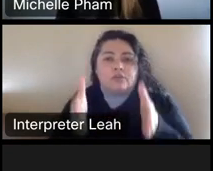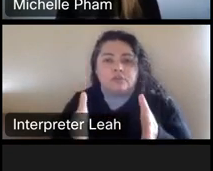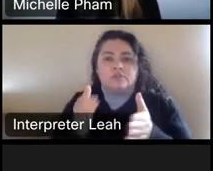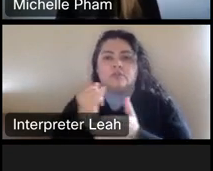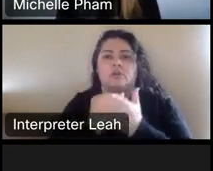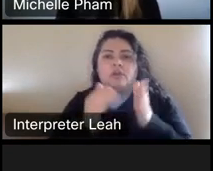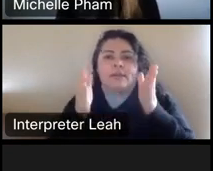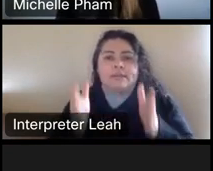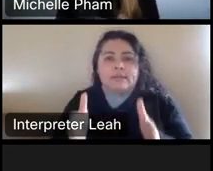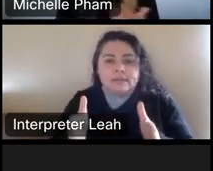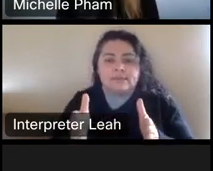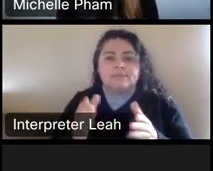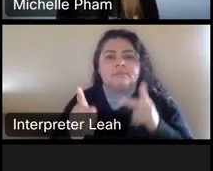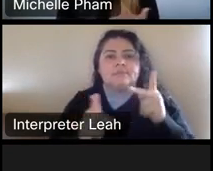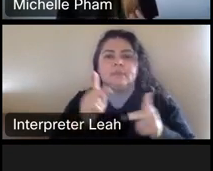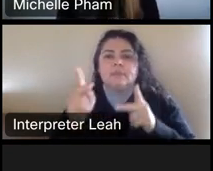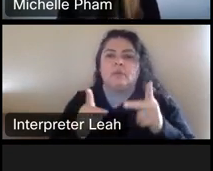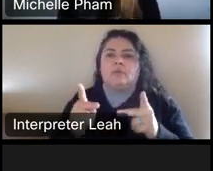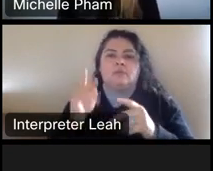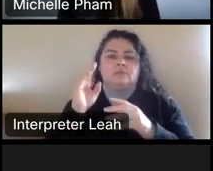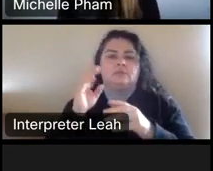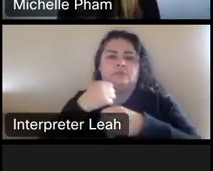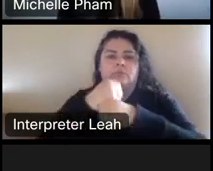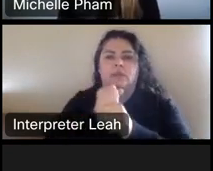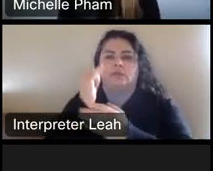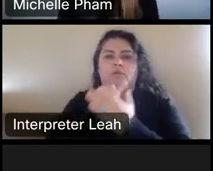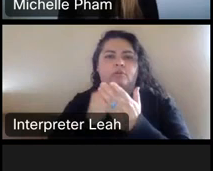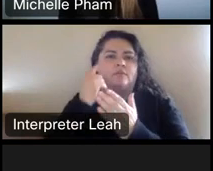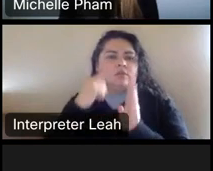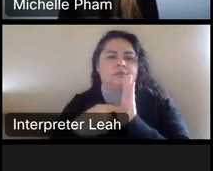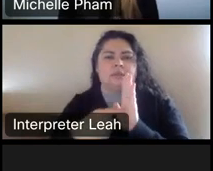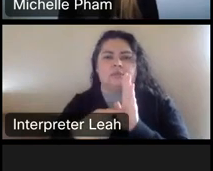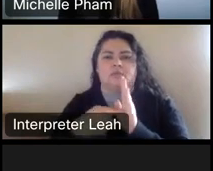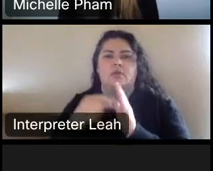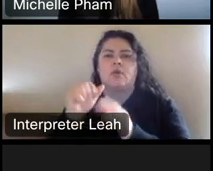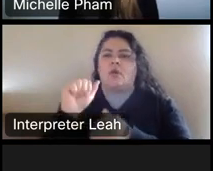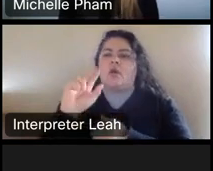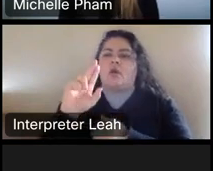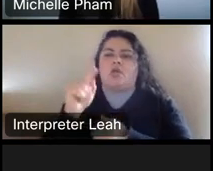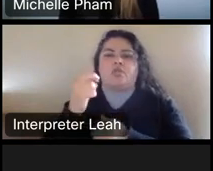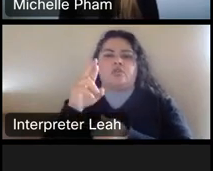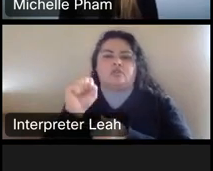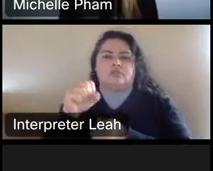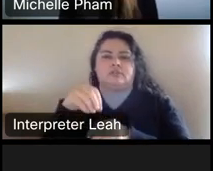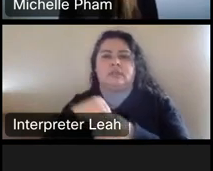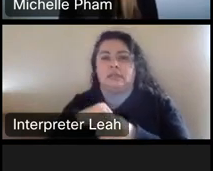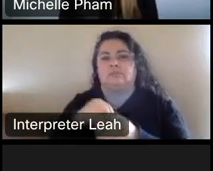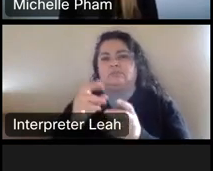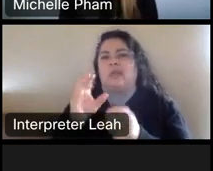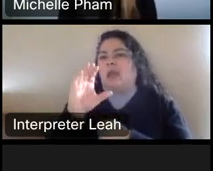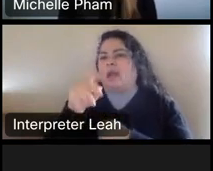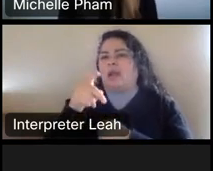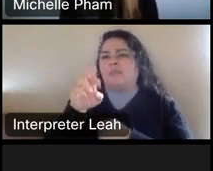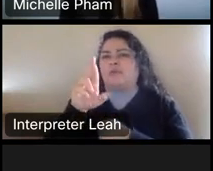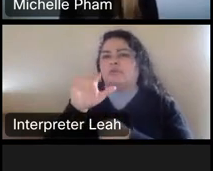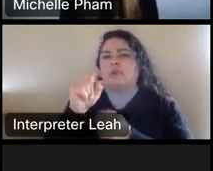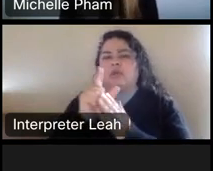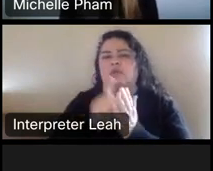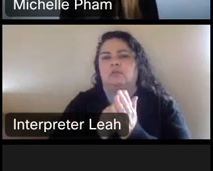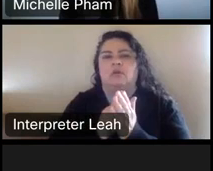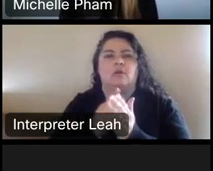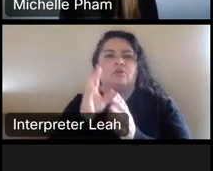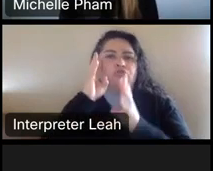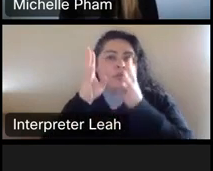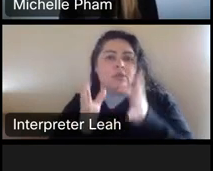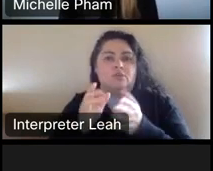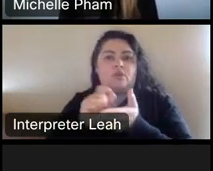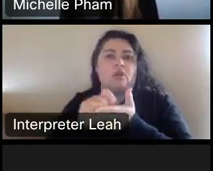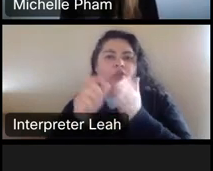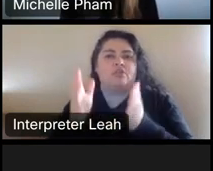Um, artworks, for example, authors in, uh, copyright law. So creator author needs the same thing for us.